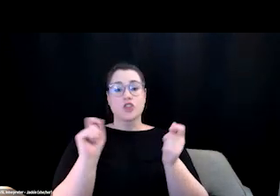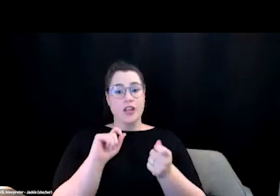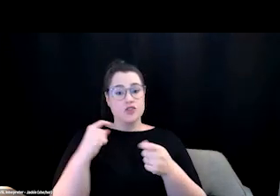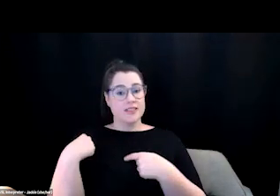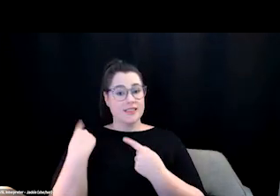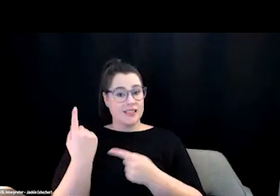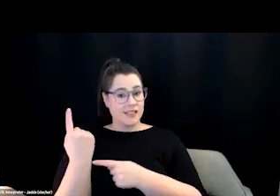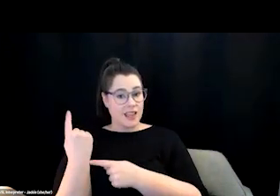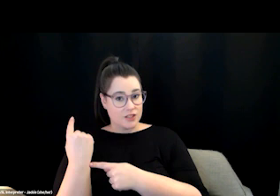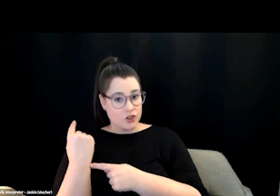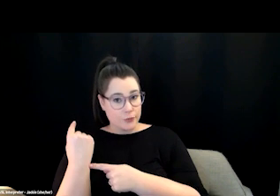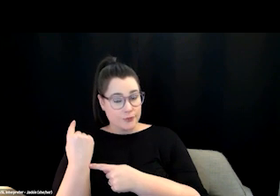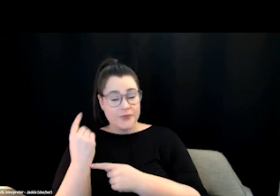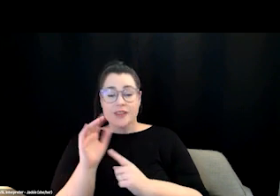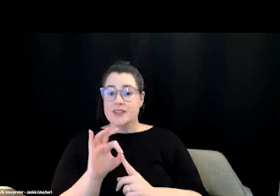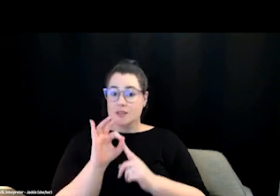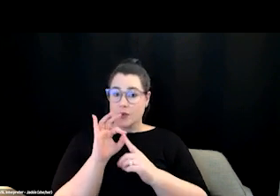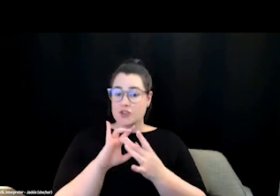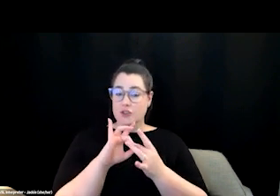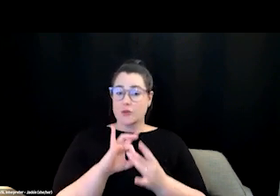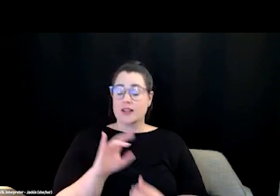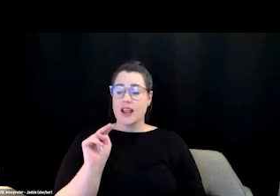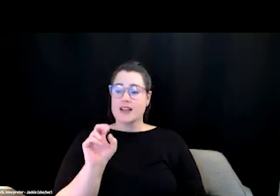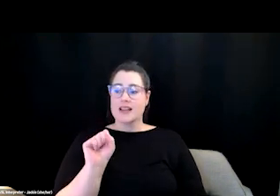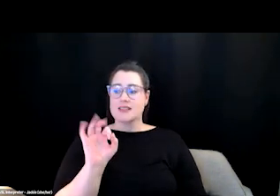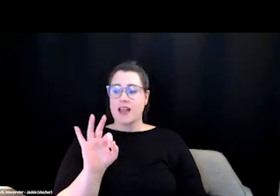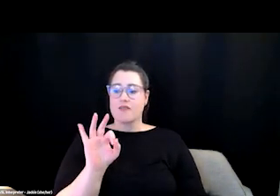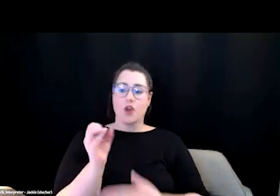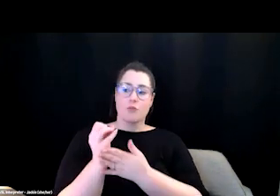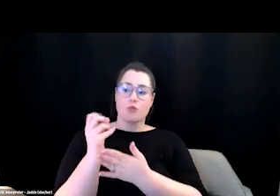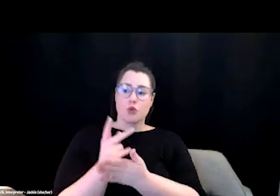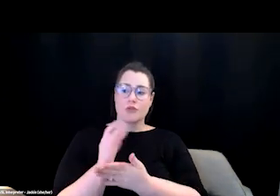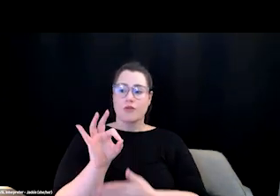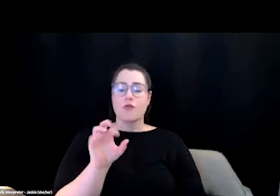especially regarding the NSF-approved formats for some of the sections.